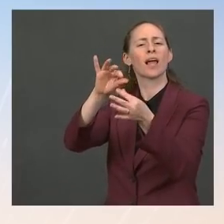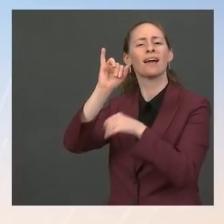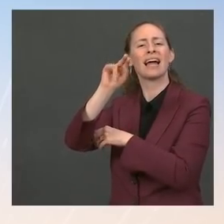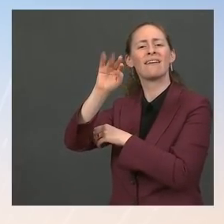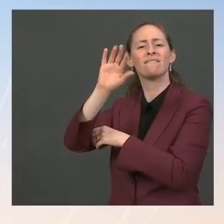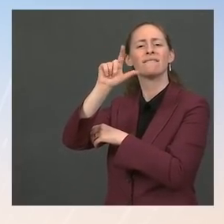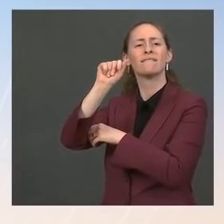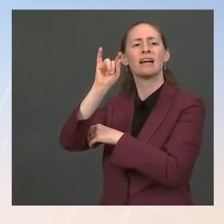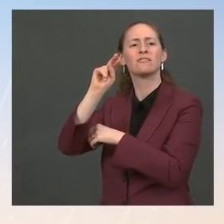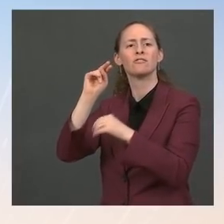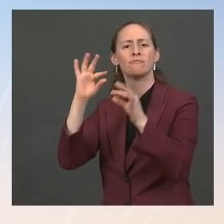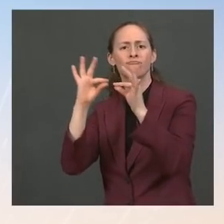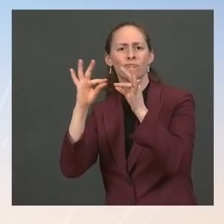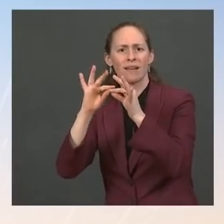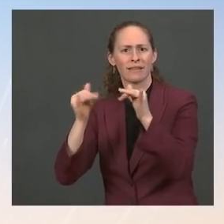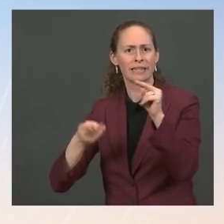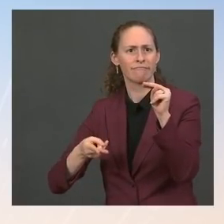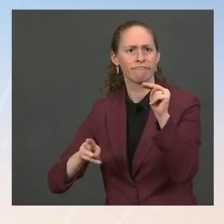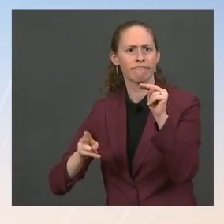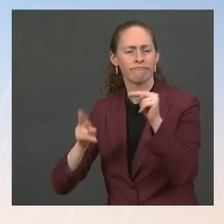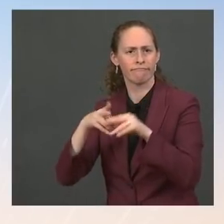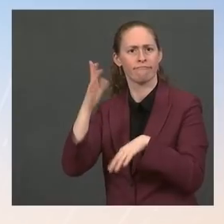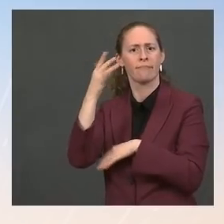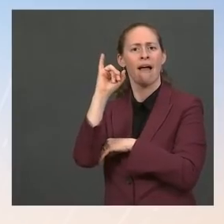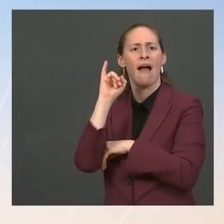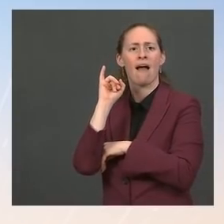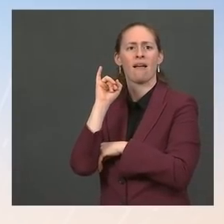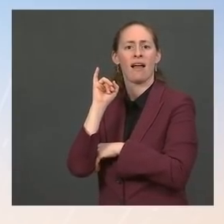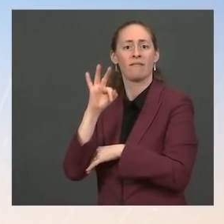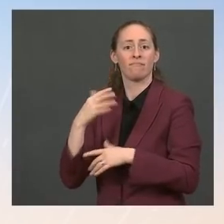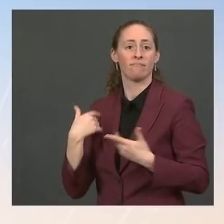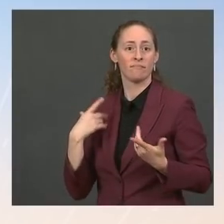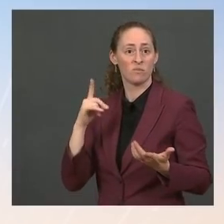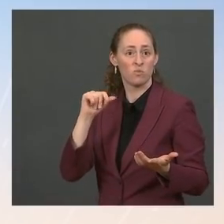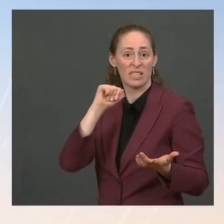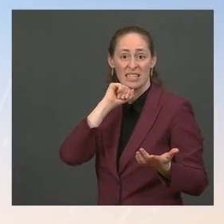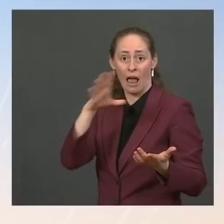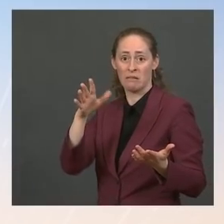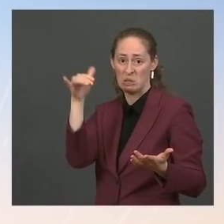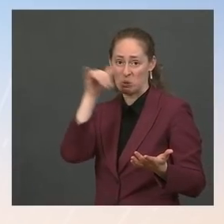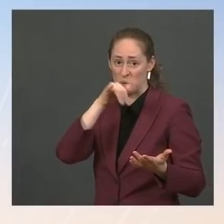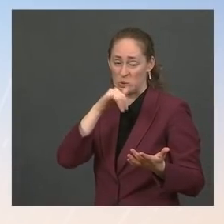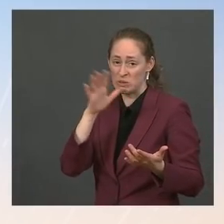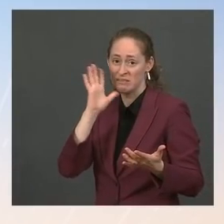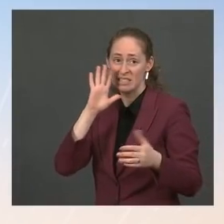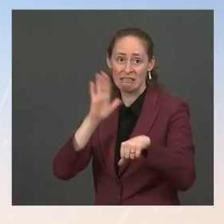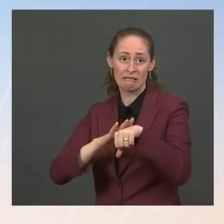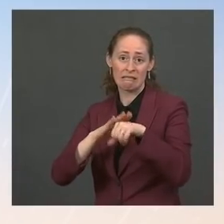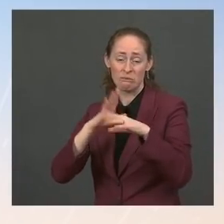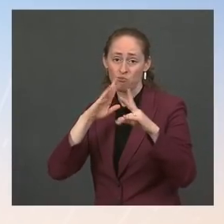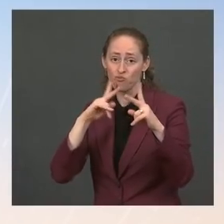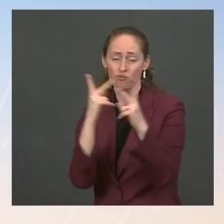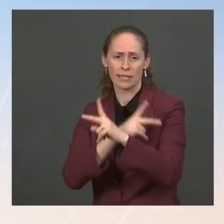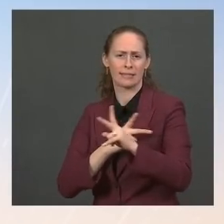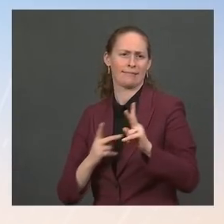The President, in Europe, said, you know, we would see action sooner rather than later; on Wednesday, that it was his "top priority."